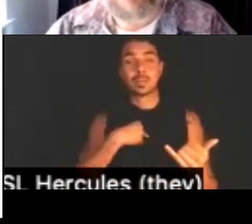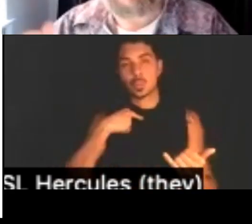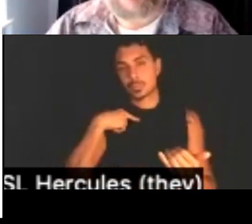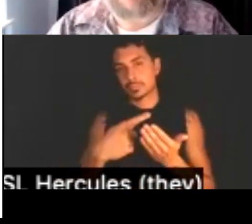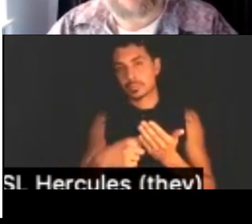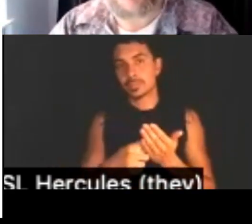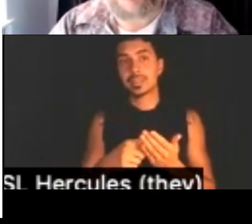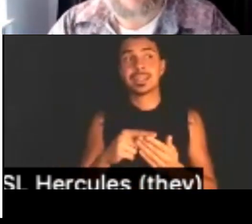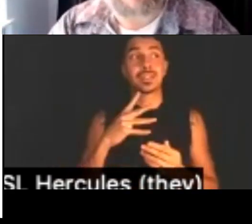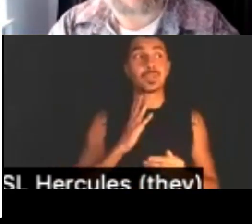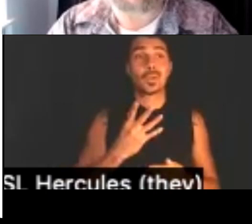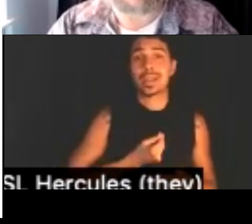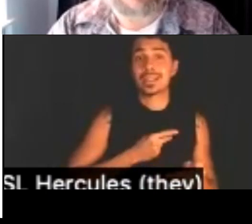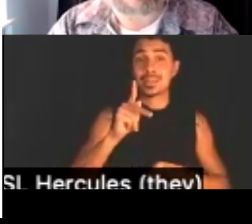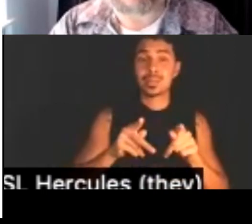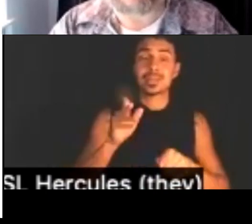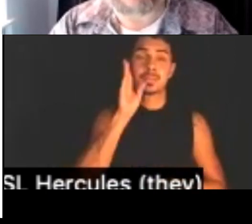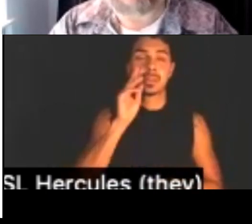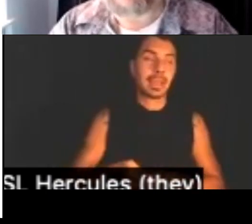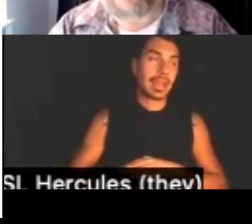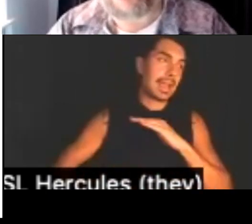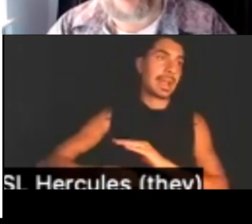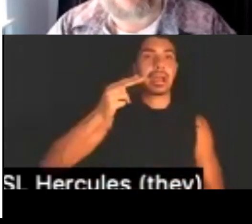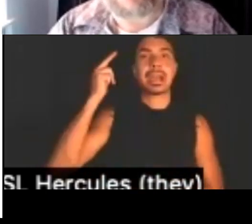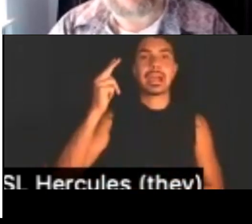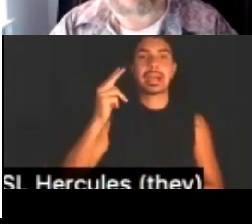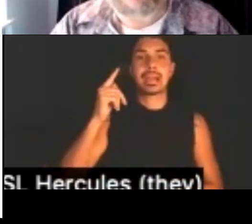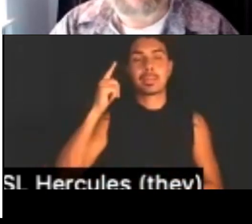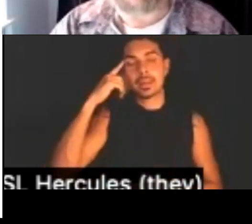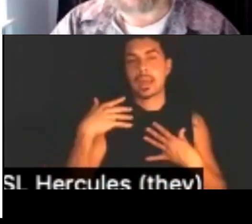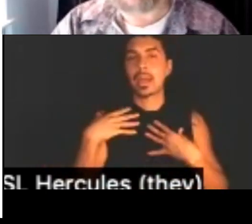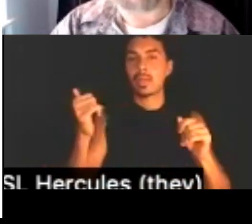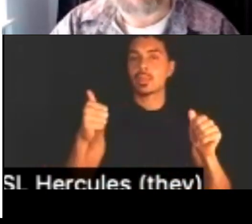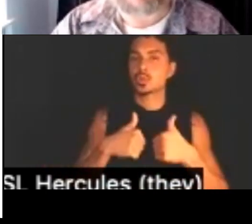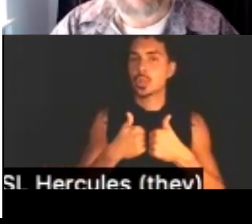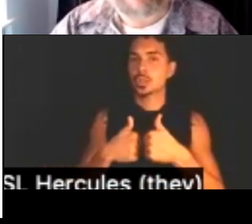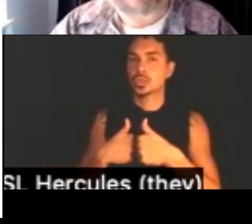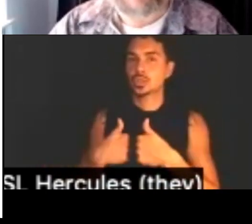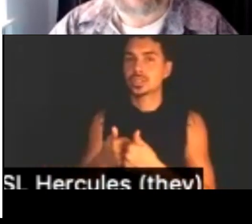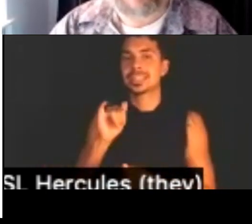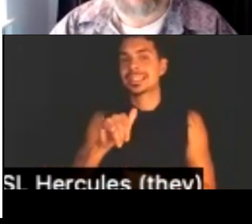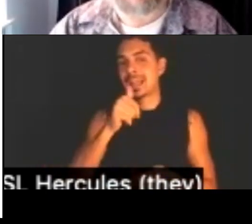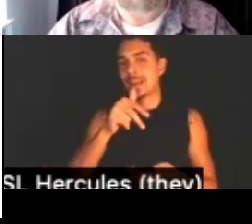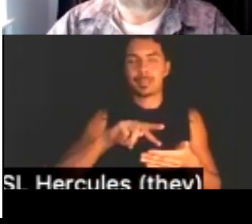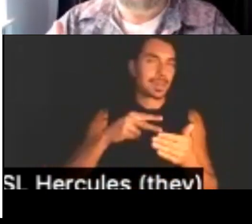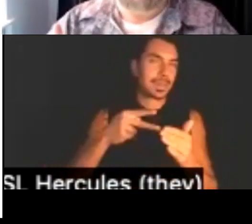higher levels of certain types of mental health challenges. And again, that doesn't mean that trans people